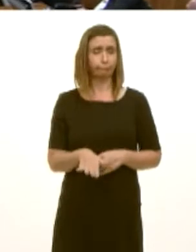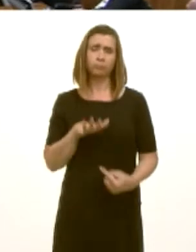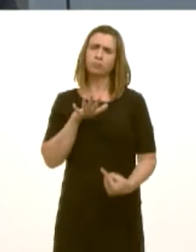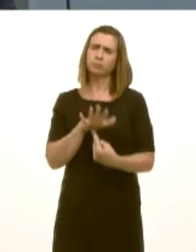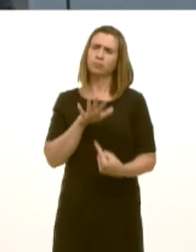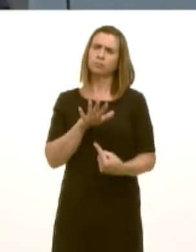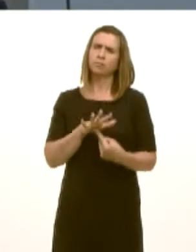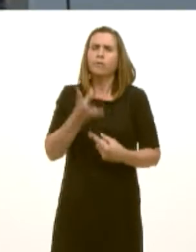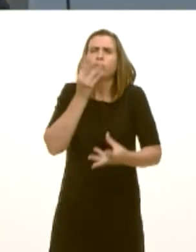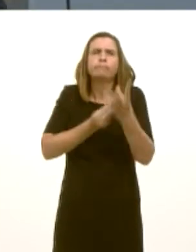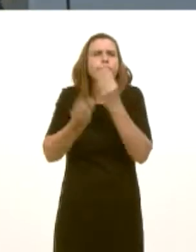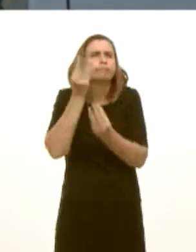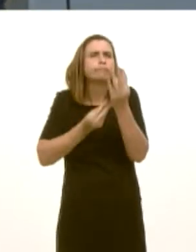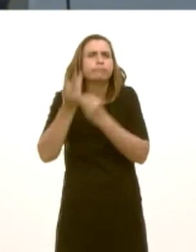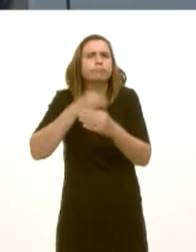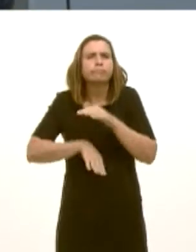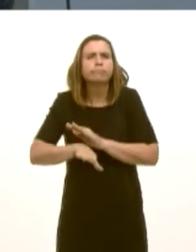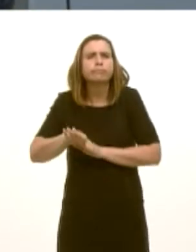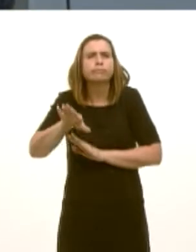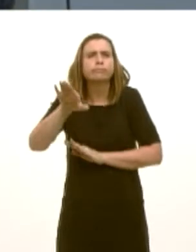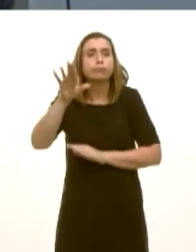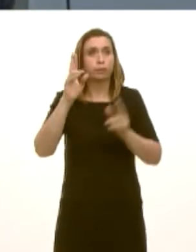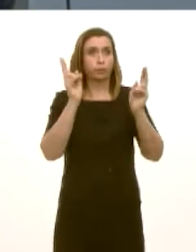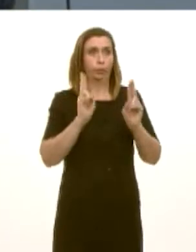development, and schools have a significant role to play in that development.